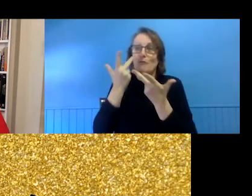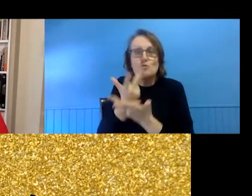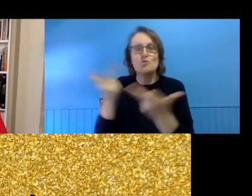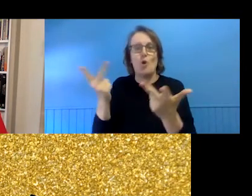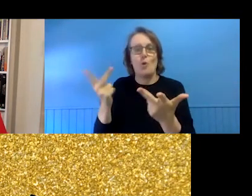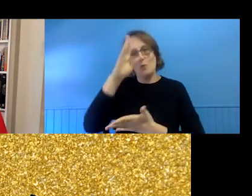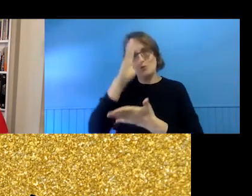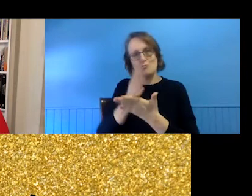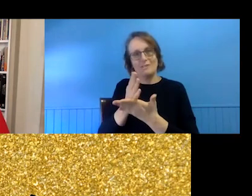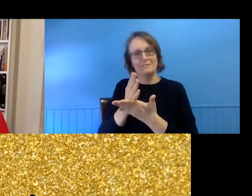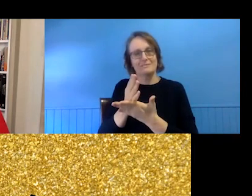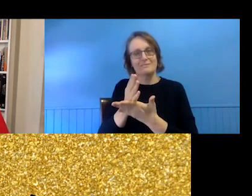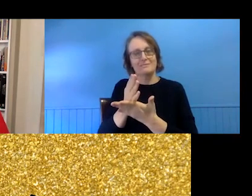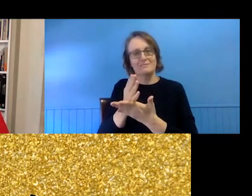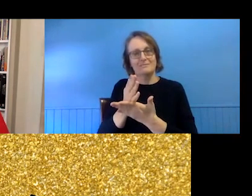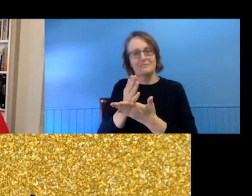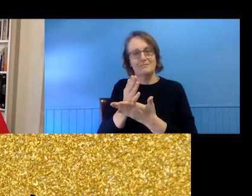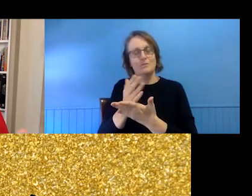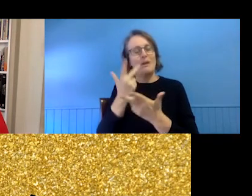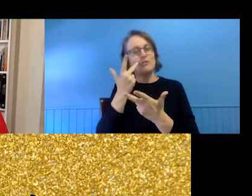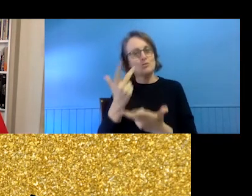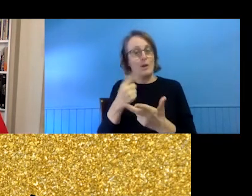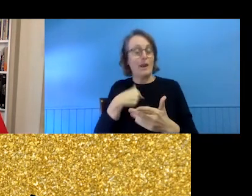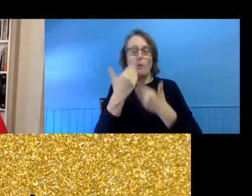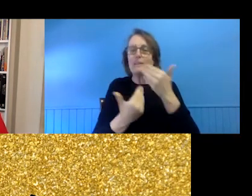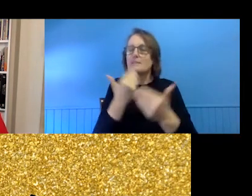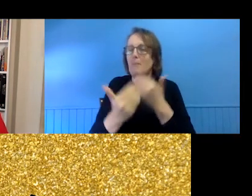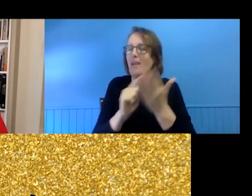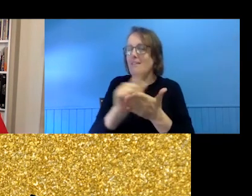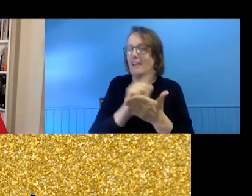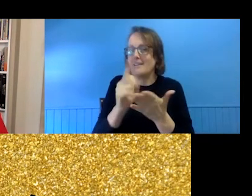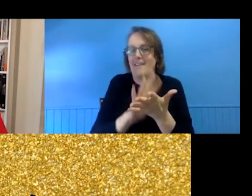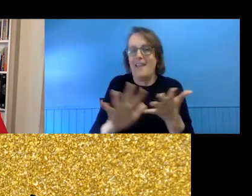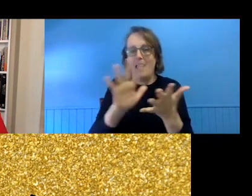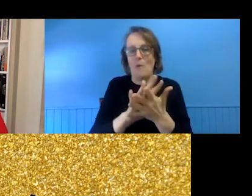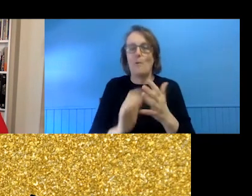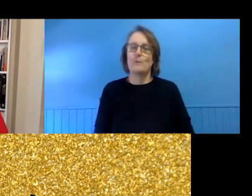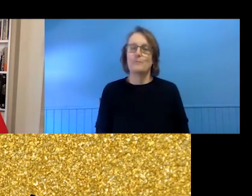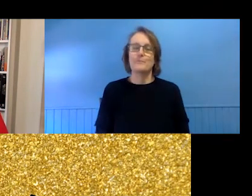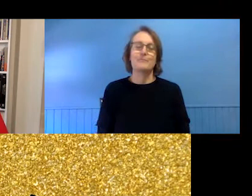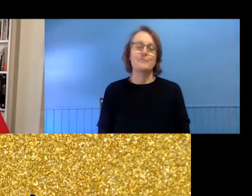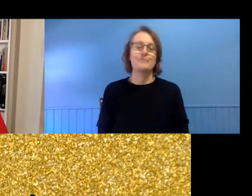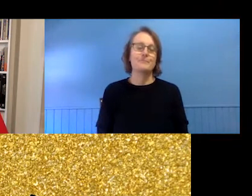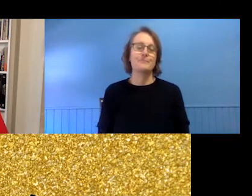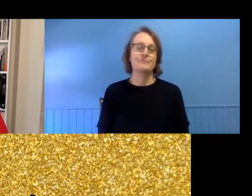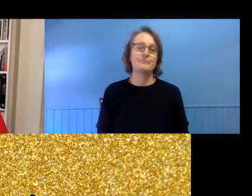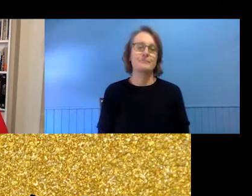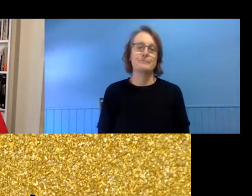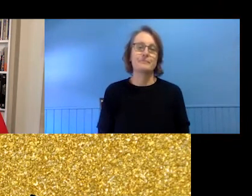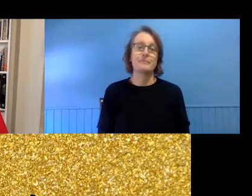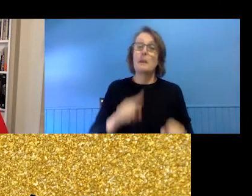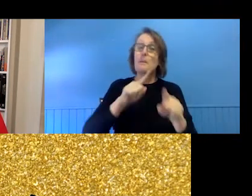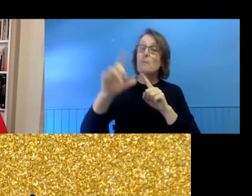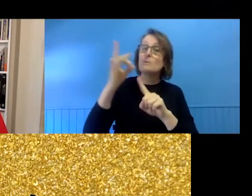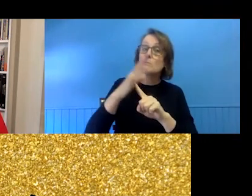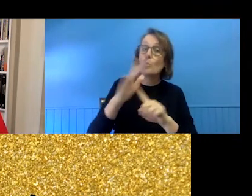infer you are trust worthy, but the most important thing to remember